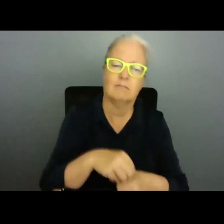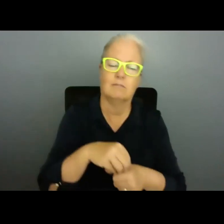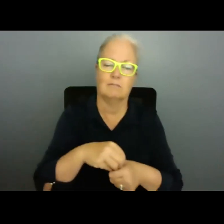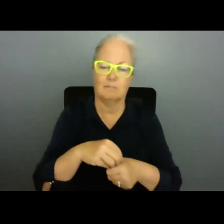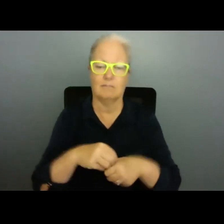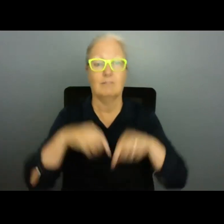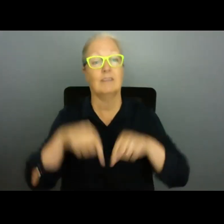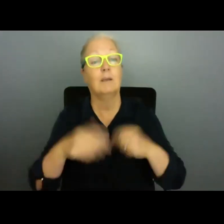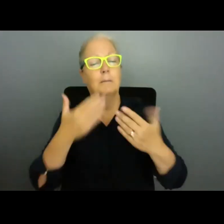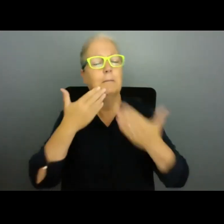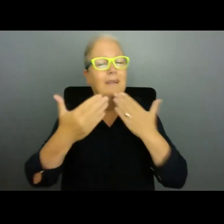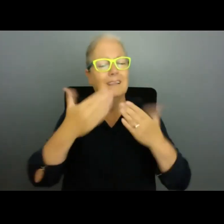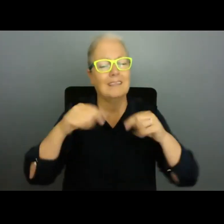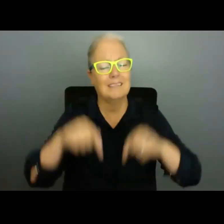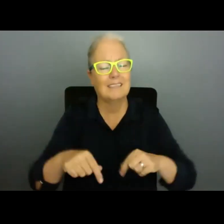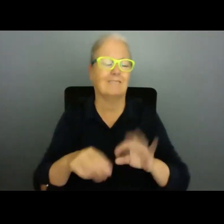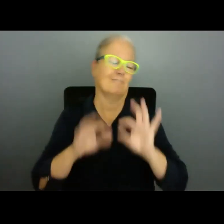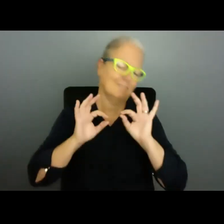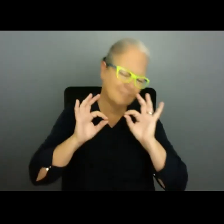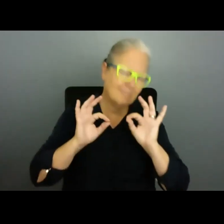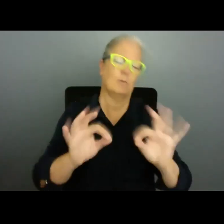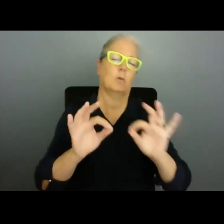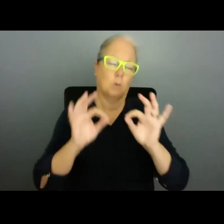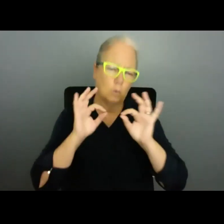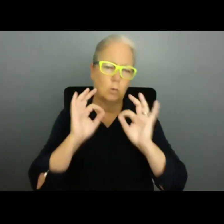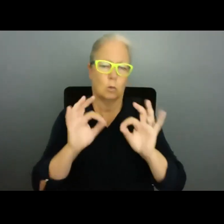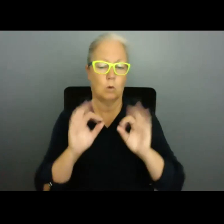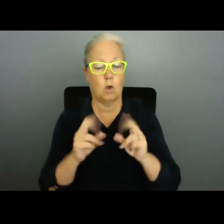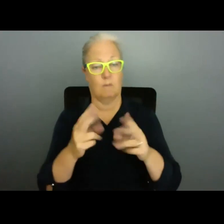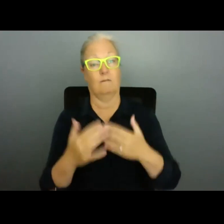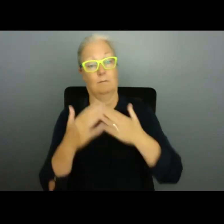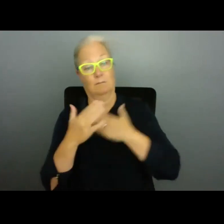has been really a fantastic opportunity for me personally and my colleagues in wso to learn